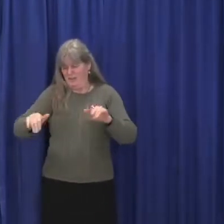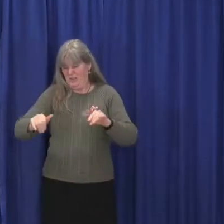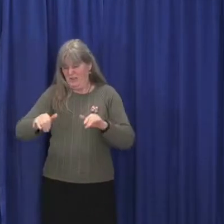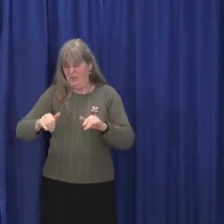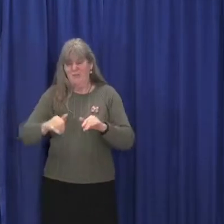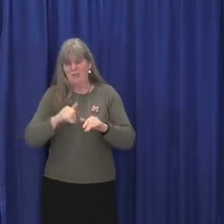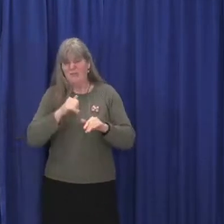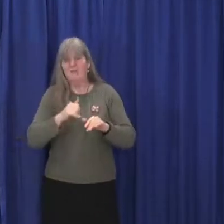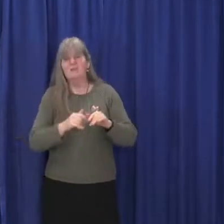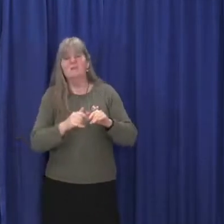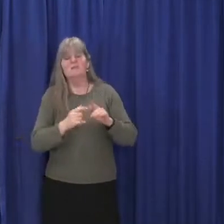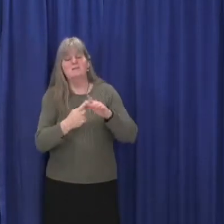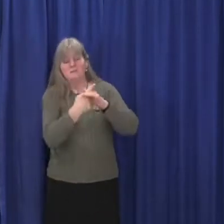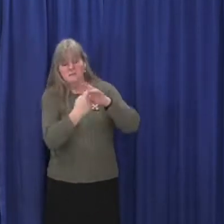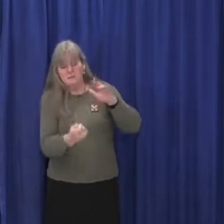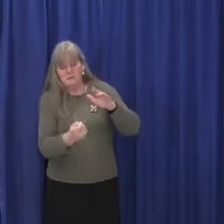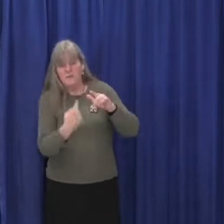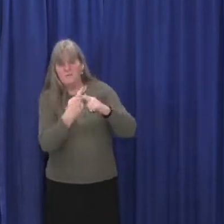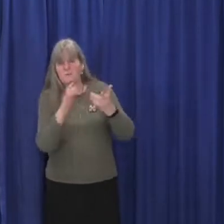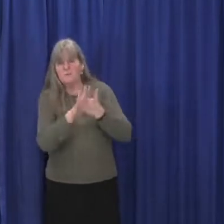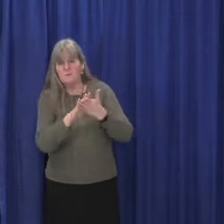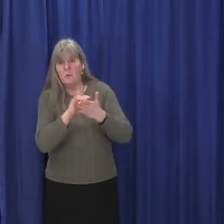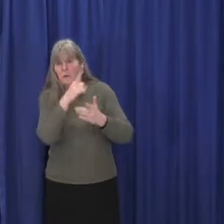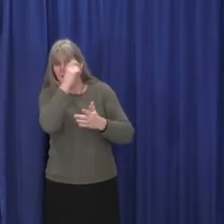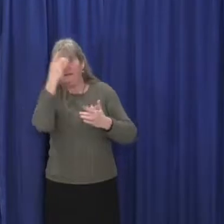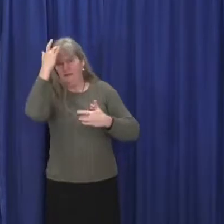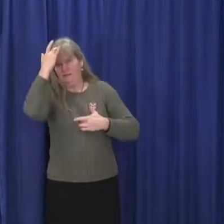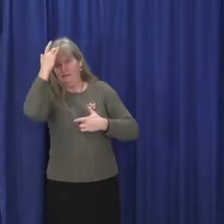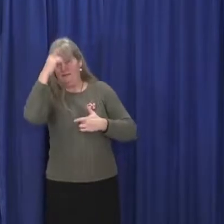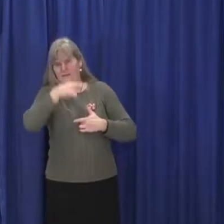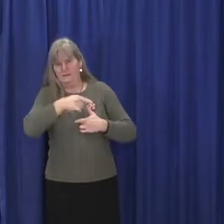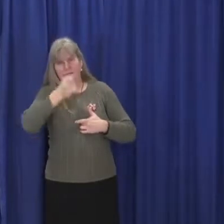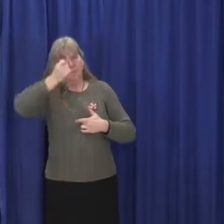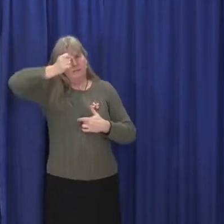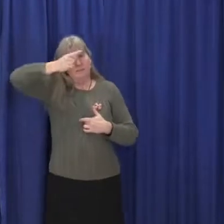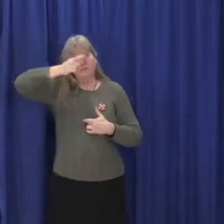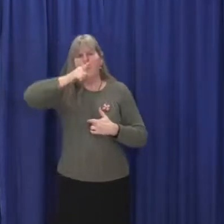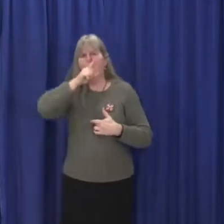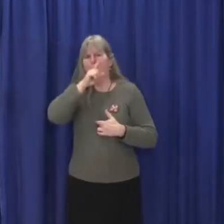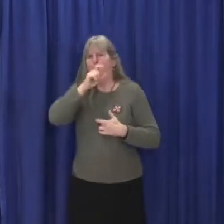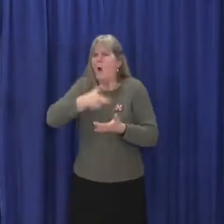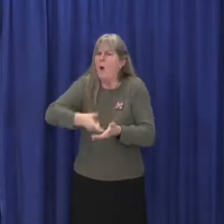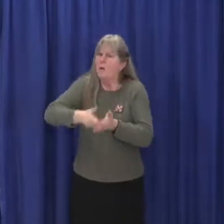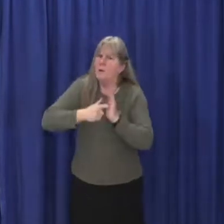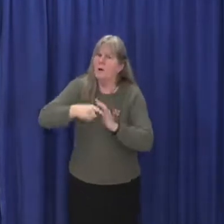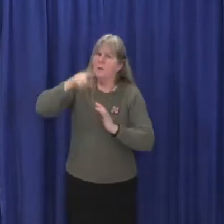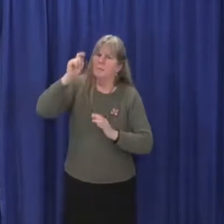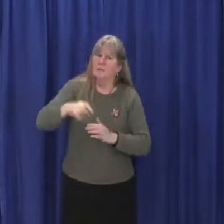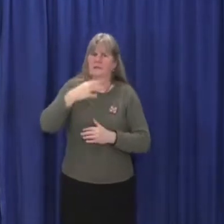due to illness. That being said, they do not have to be specific